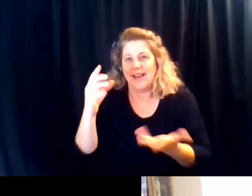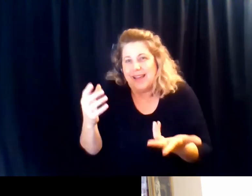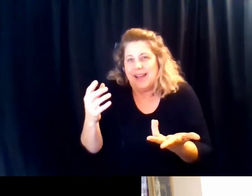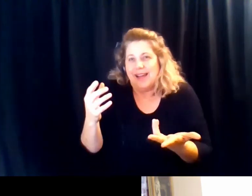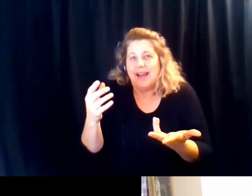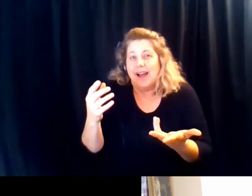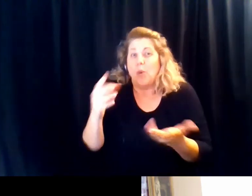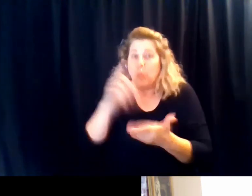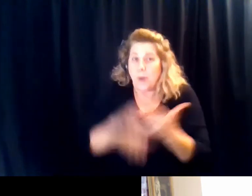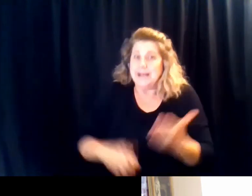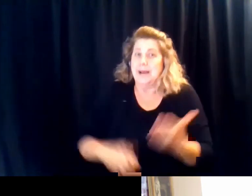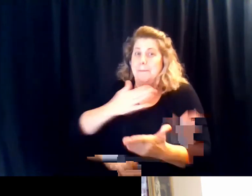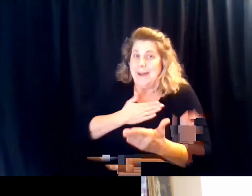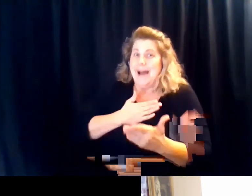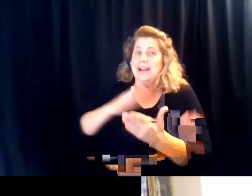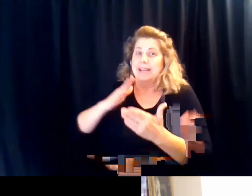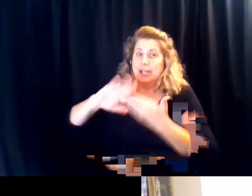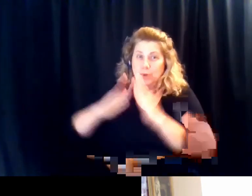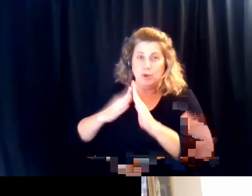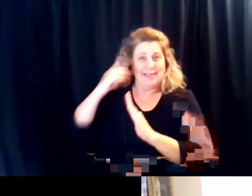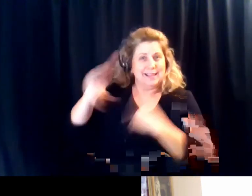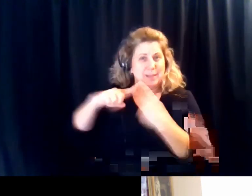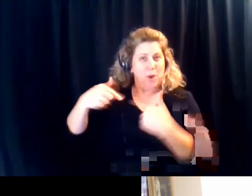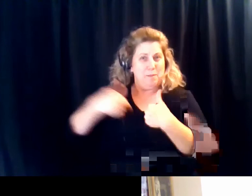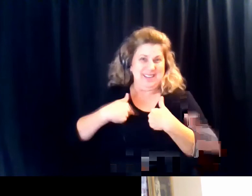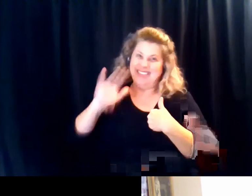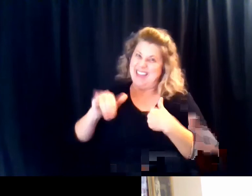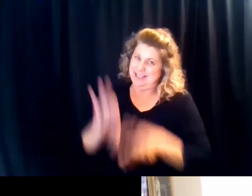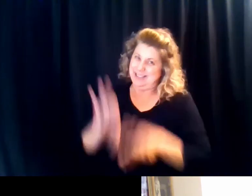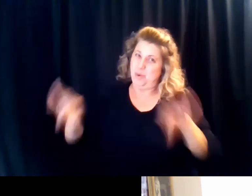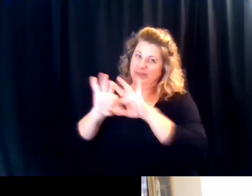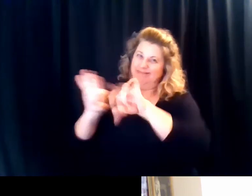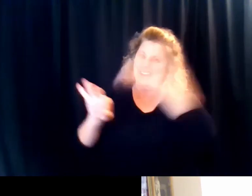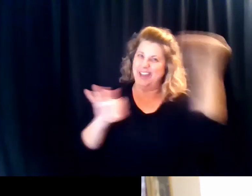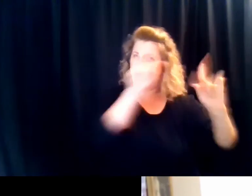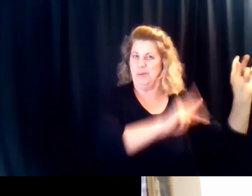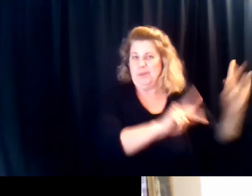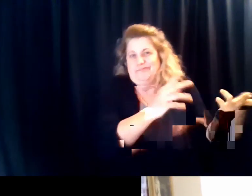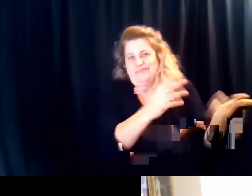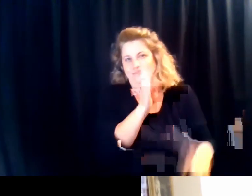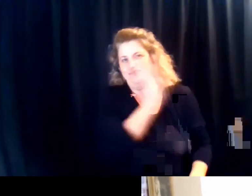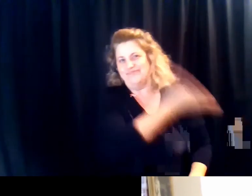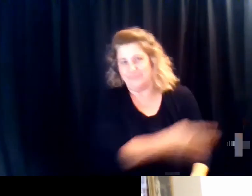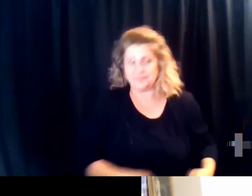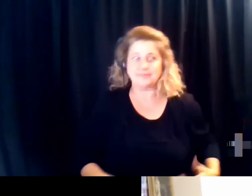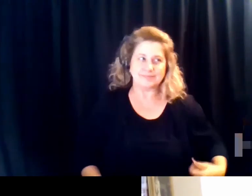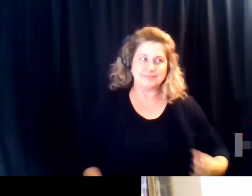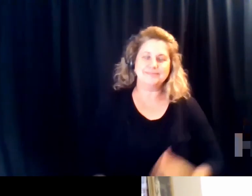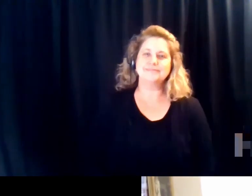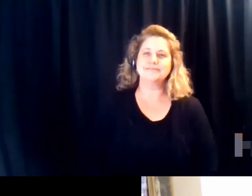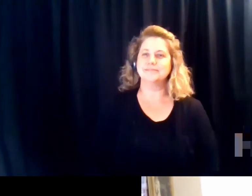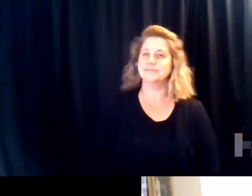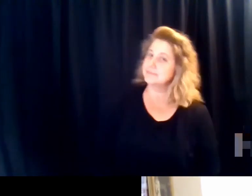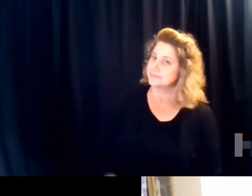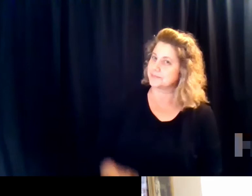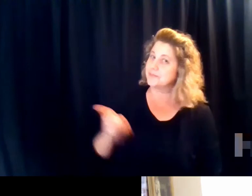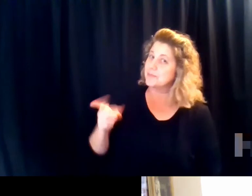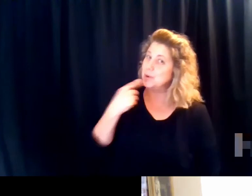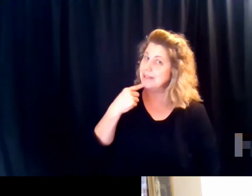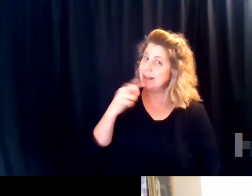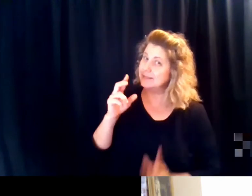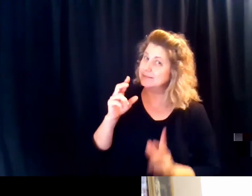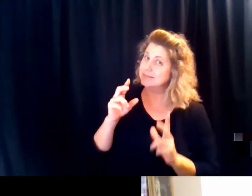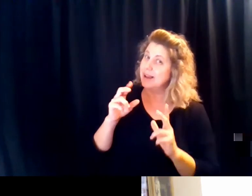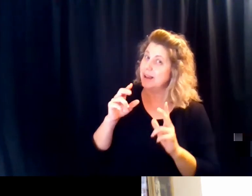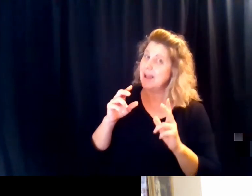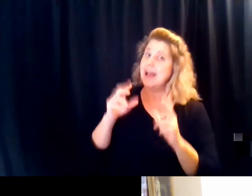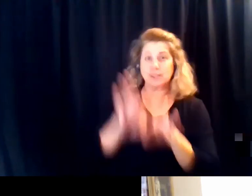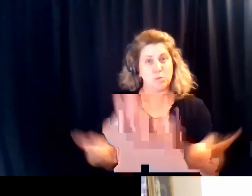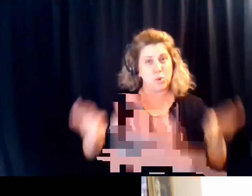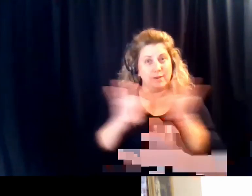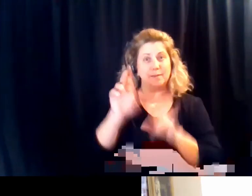Judith Heumann: I want people to be able to feel proud of being a black disabled woman who's Jewish and gay. I wanted to, you know, put them all together. Throw them up. I want us to be able to feel